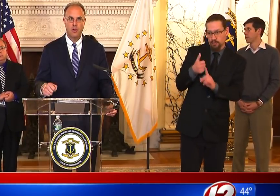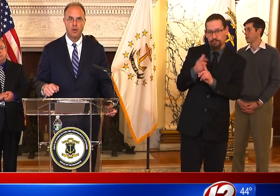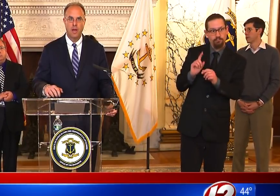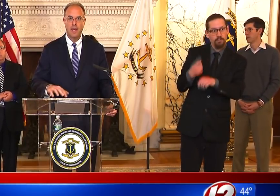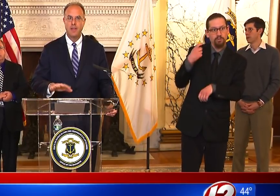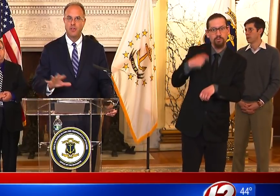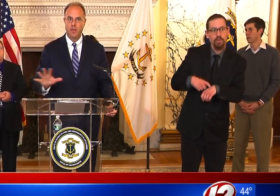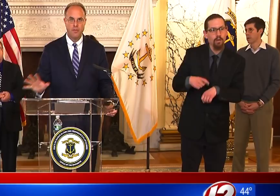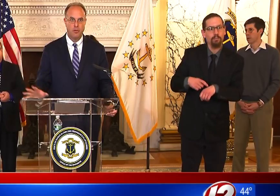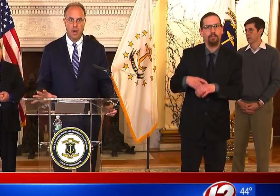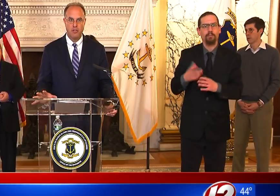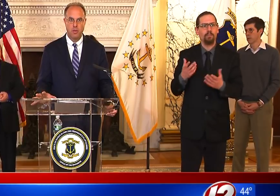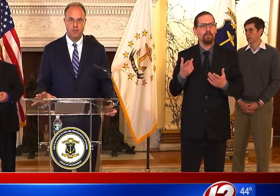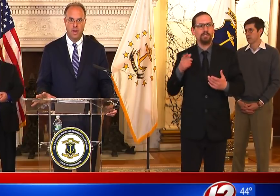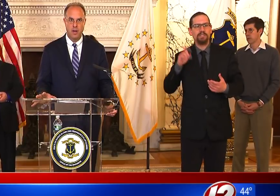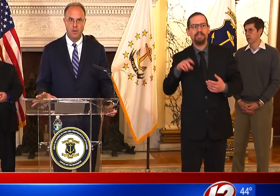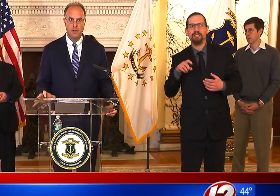BE HANDLING A FIREARM, A